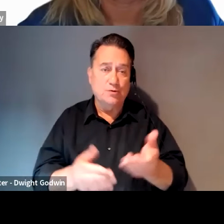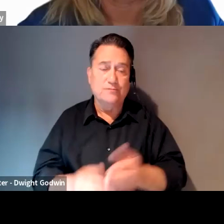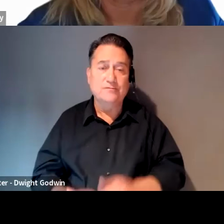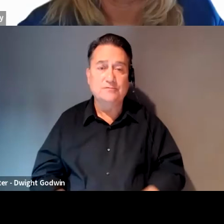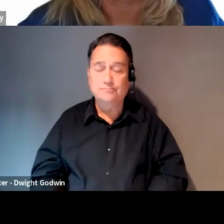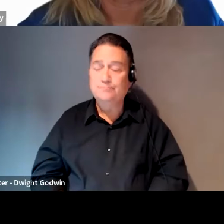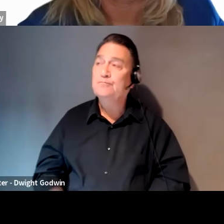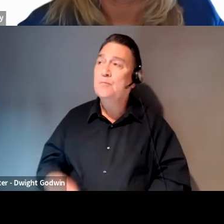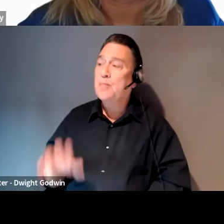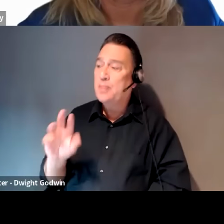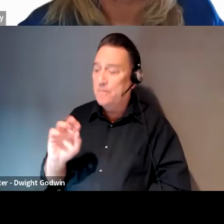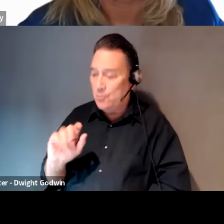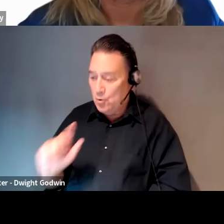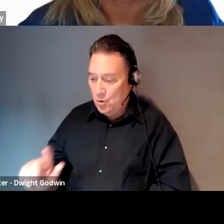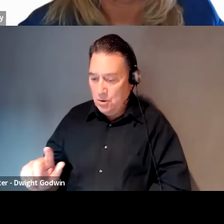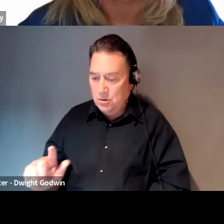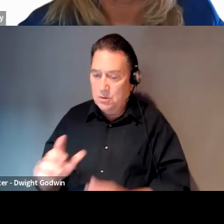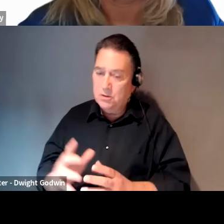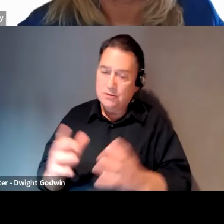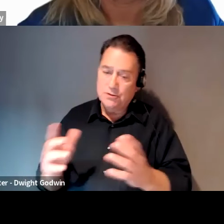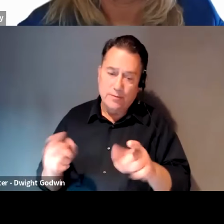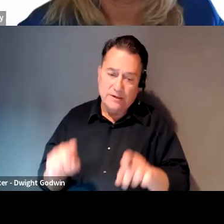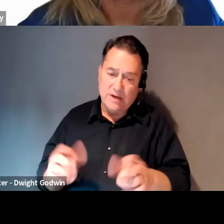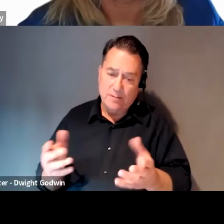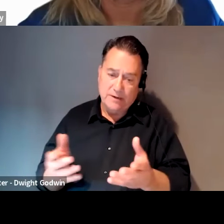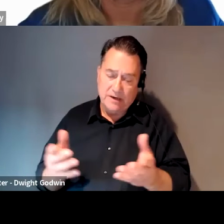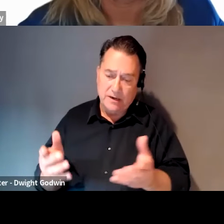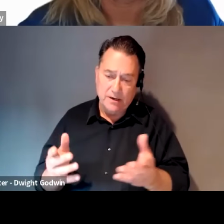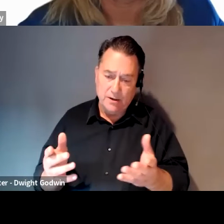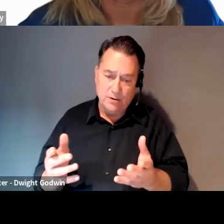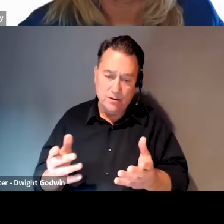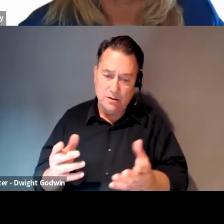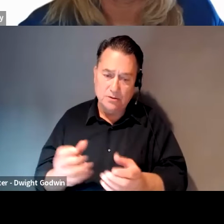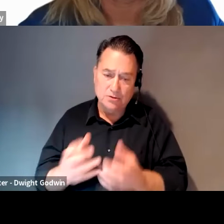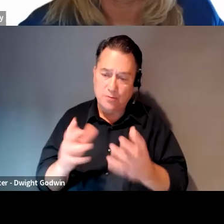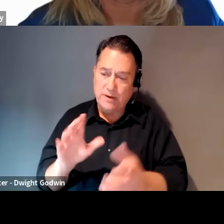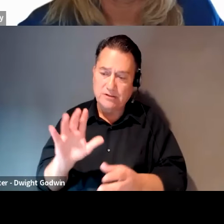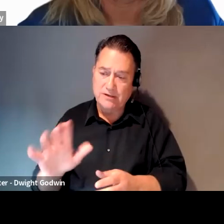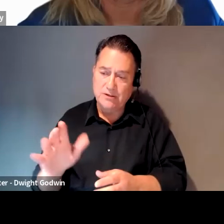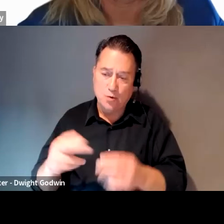Well, there's so much going on here, Alexis, and so much in your slides.